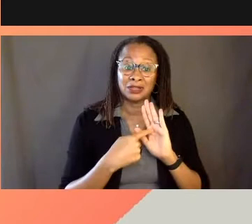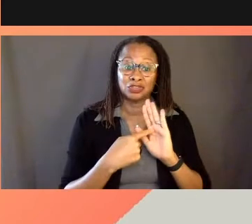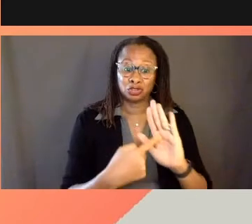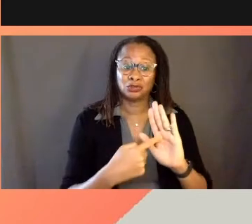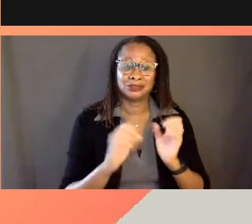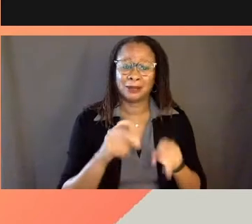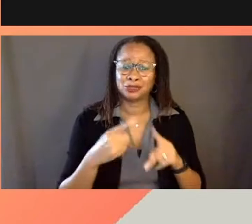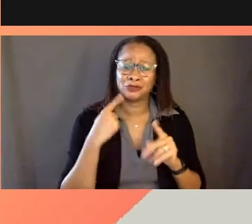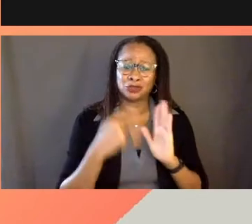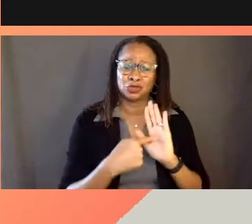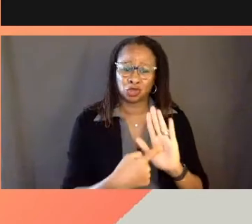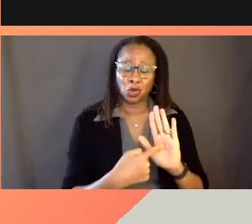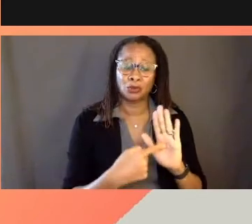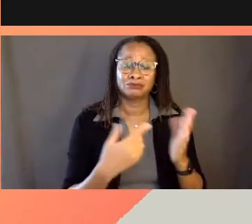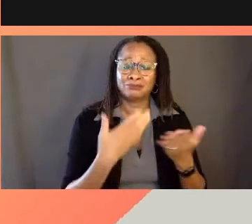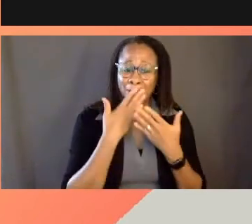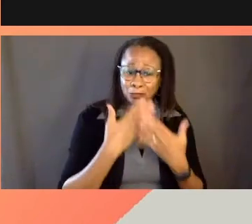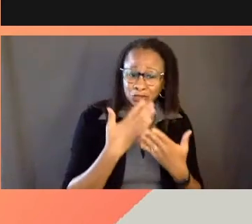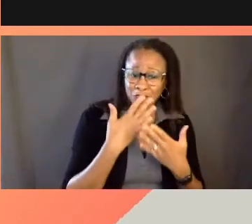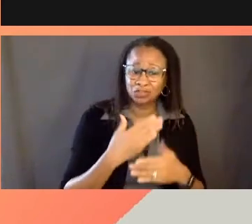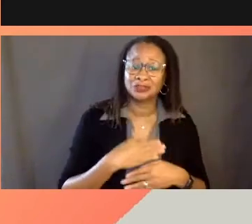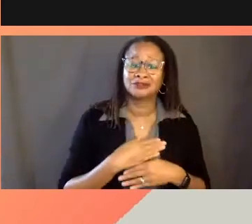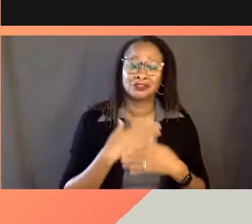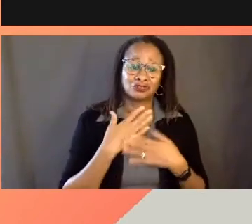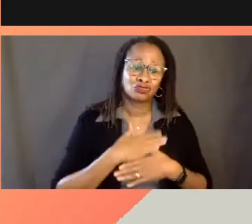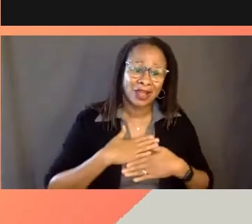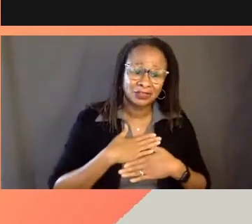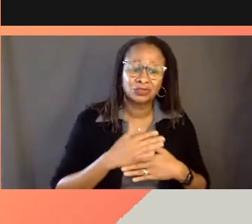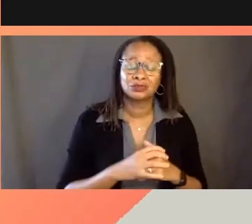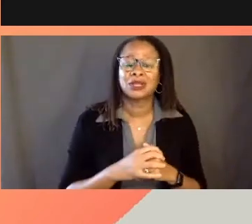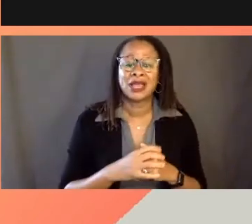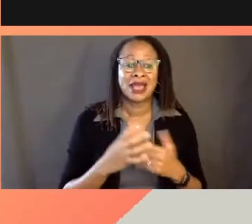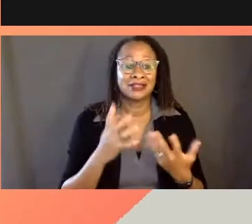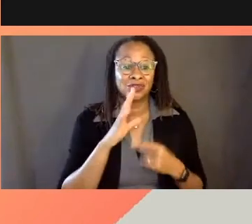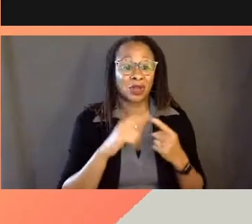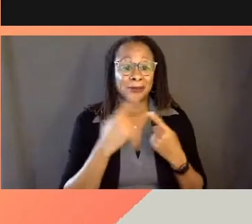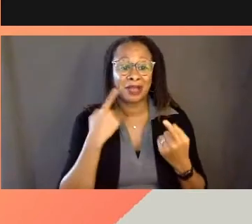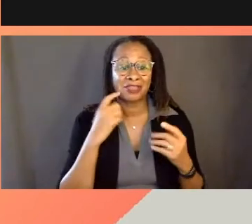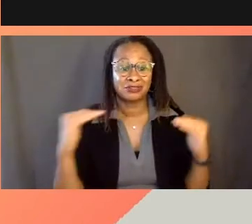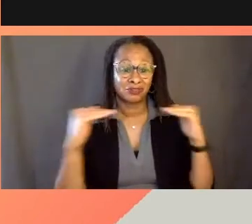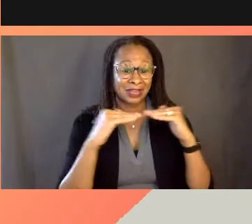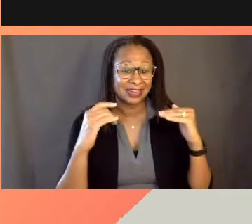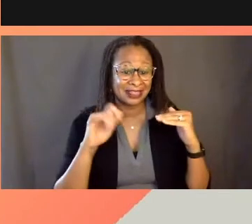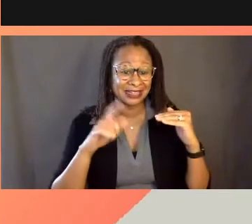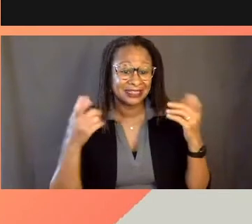but also talk about the reckoning that has to happen in the public broadcasting system in many ways